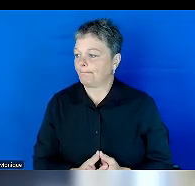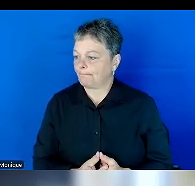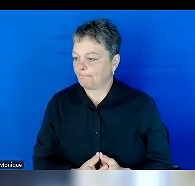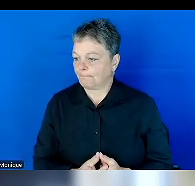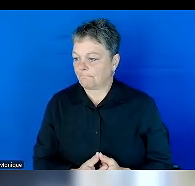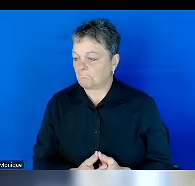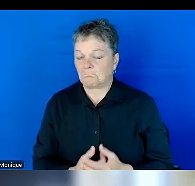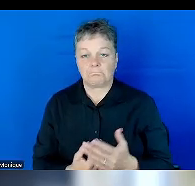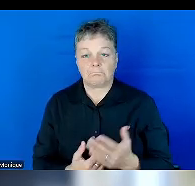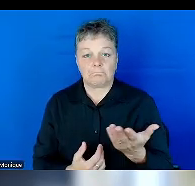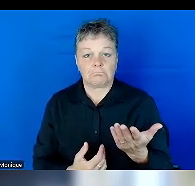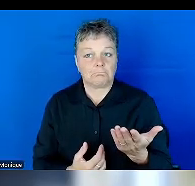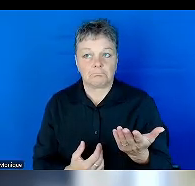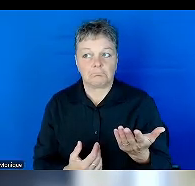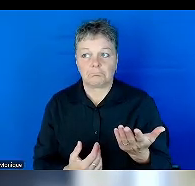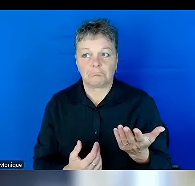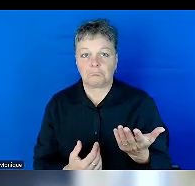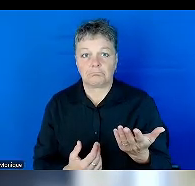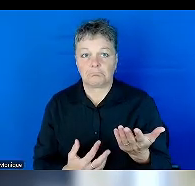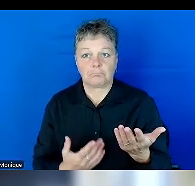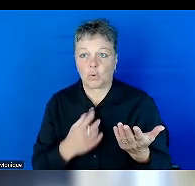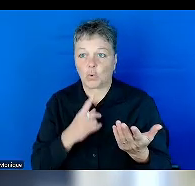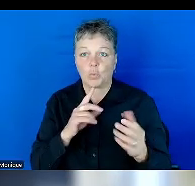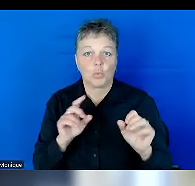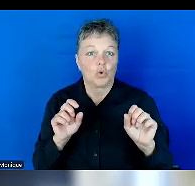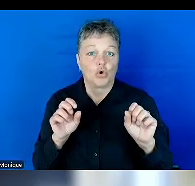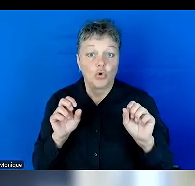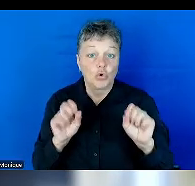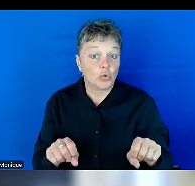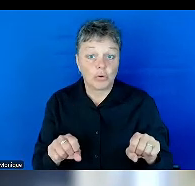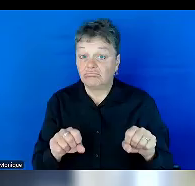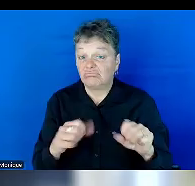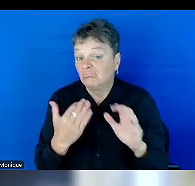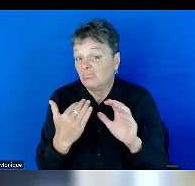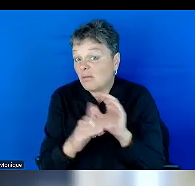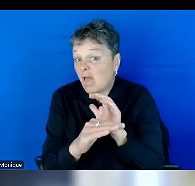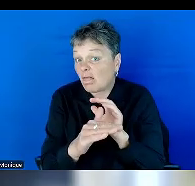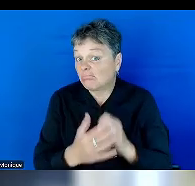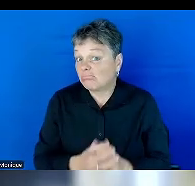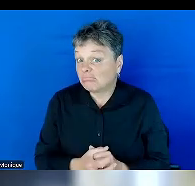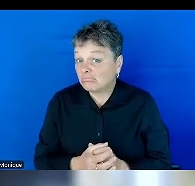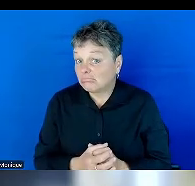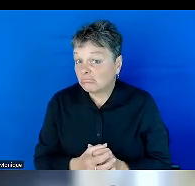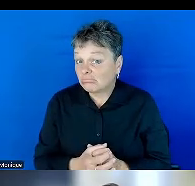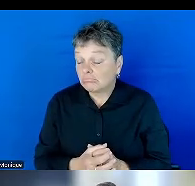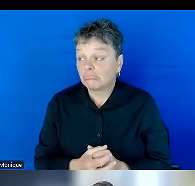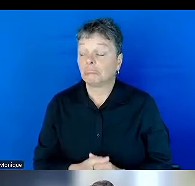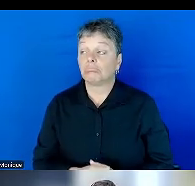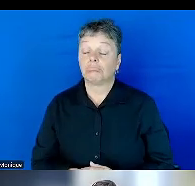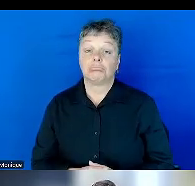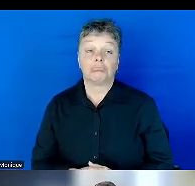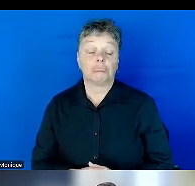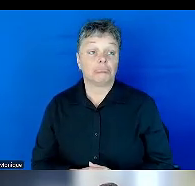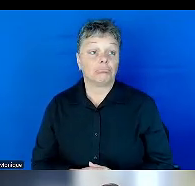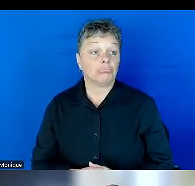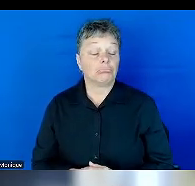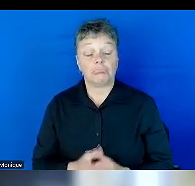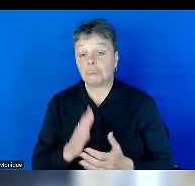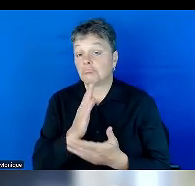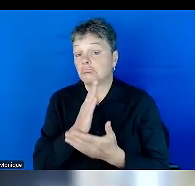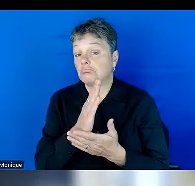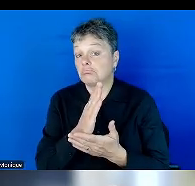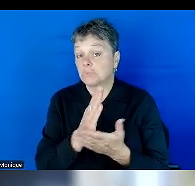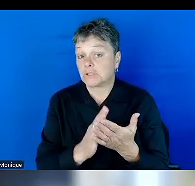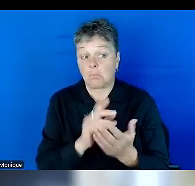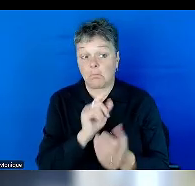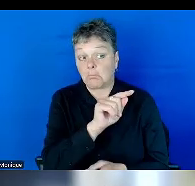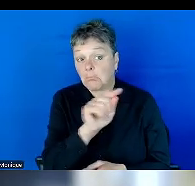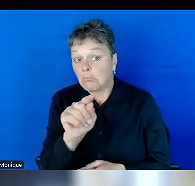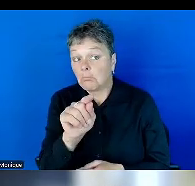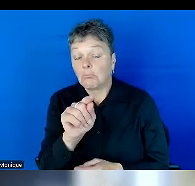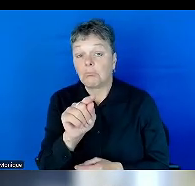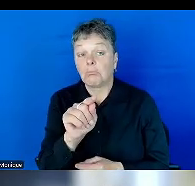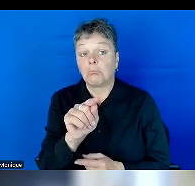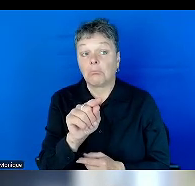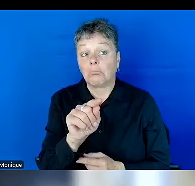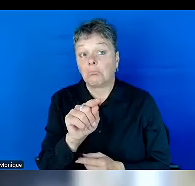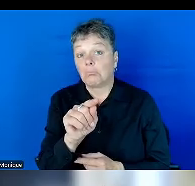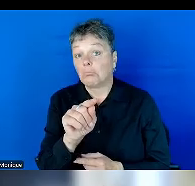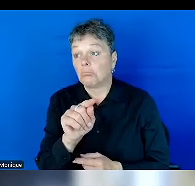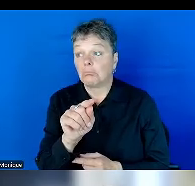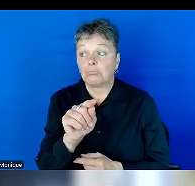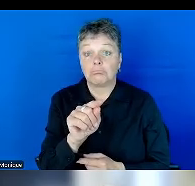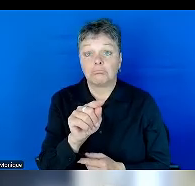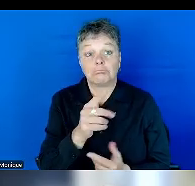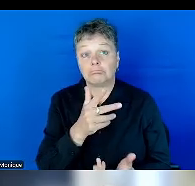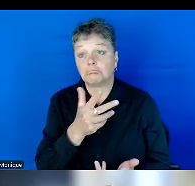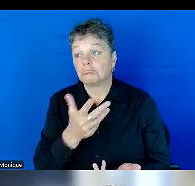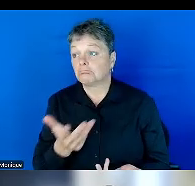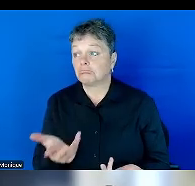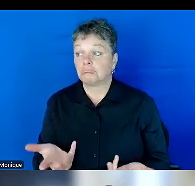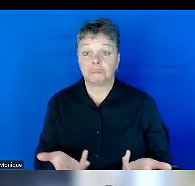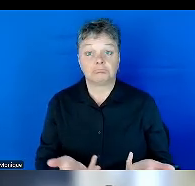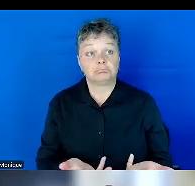provide legal advice uh through email um or some people may may need Zoom um uh to to be able to